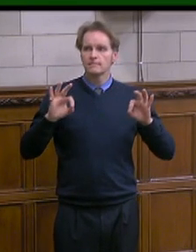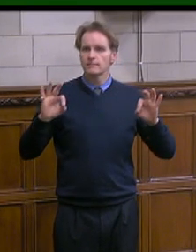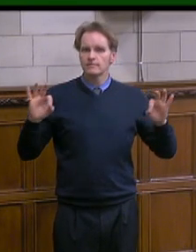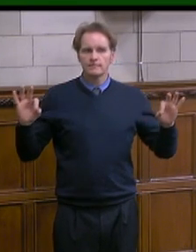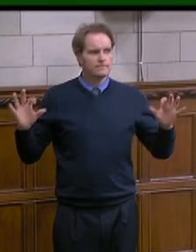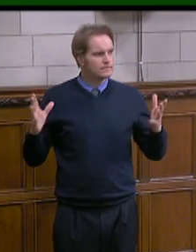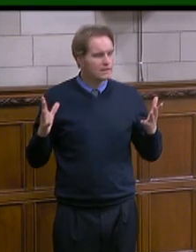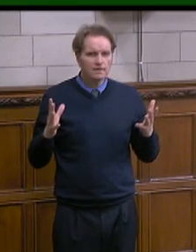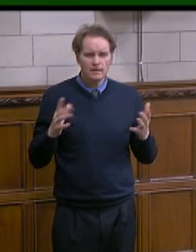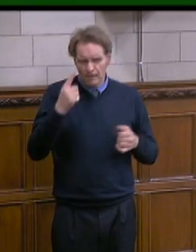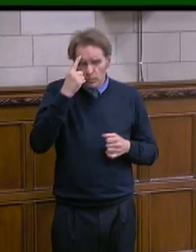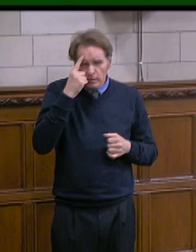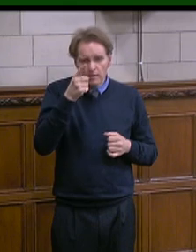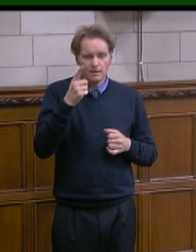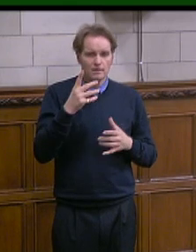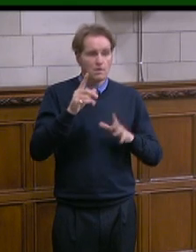went, and that they could not communicate with anybody.